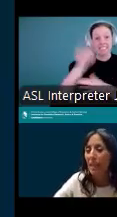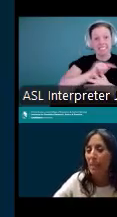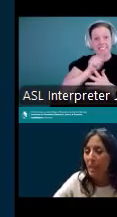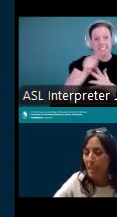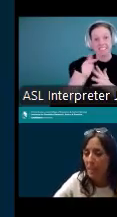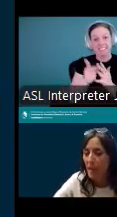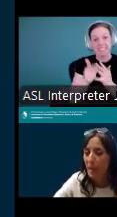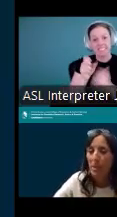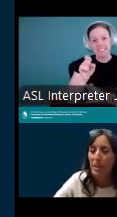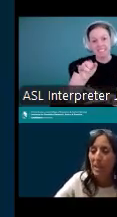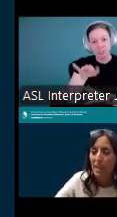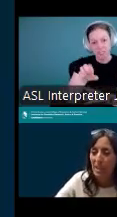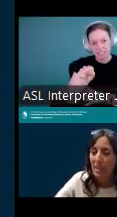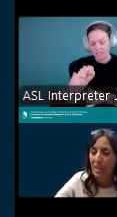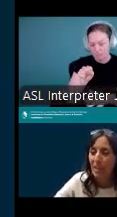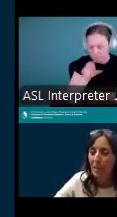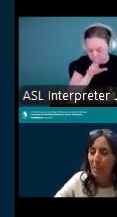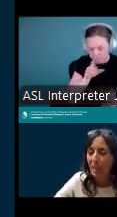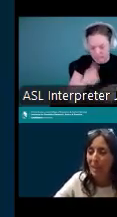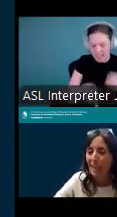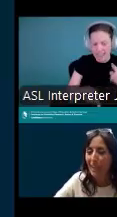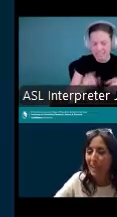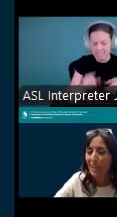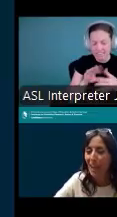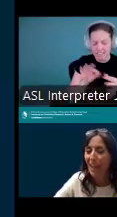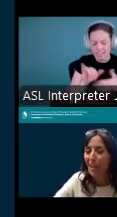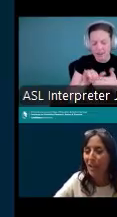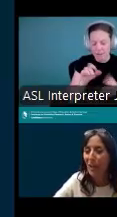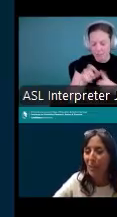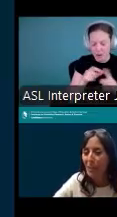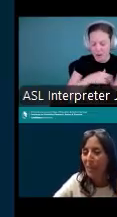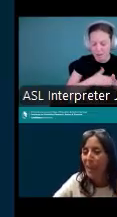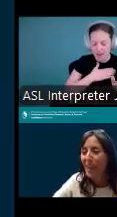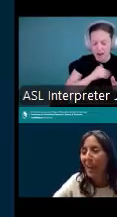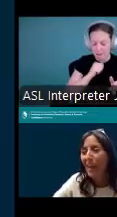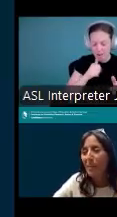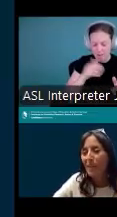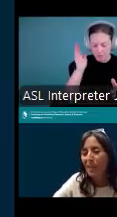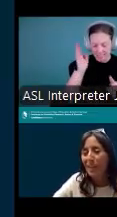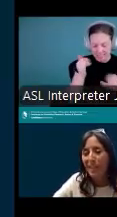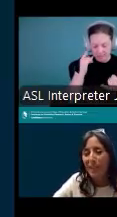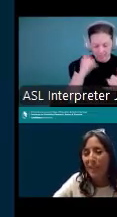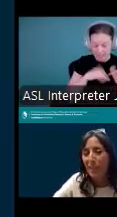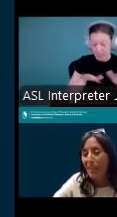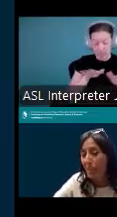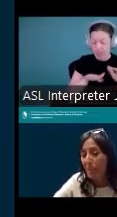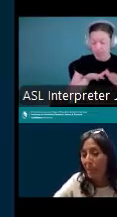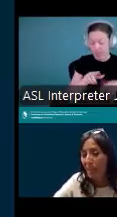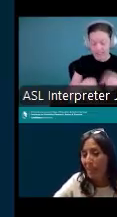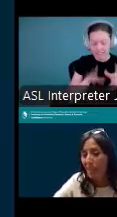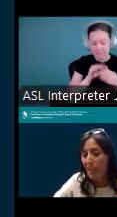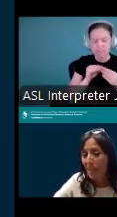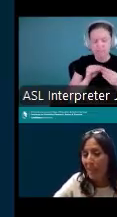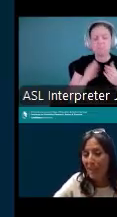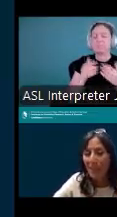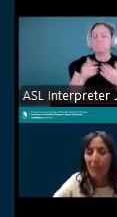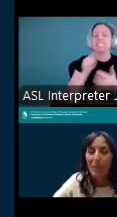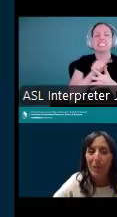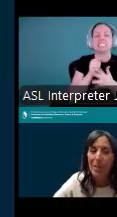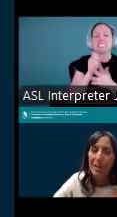I'm glad I'm not the presenter today, Rebecca. I can't talk, so series around typical development, so we're thrilled